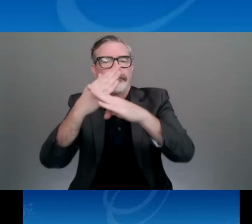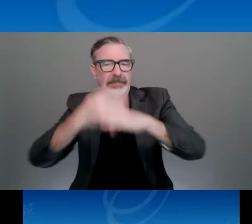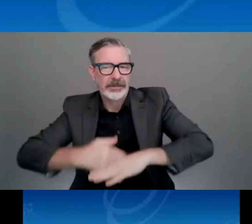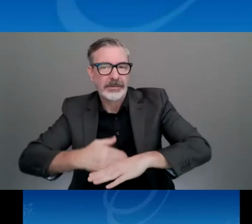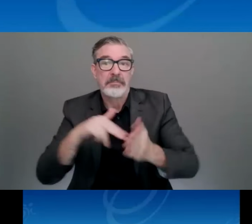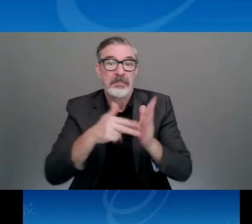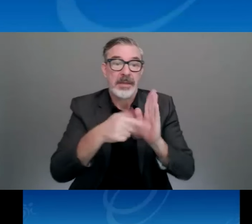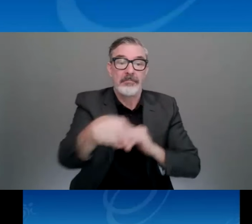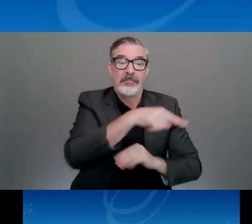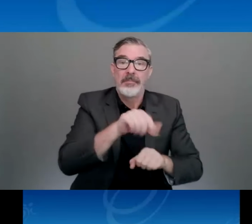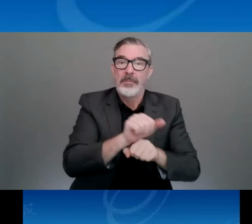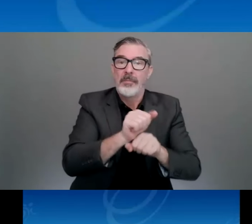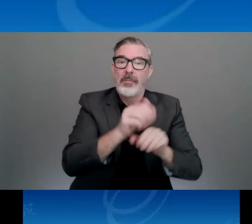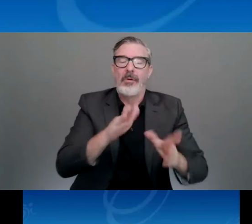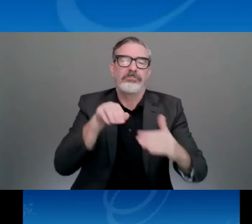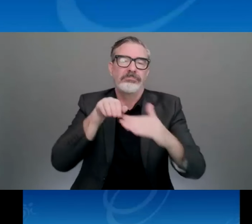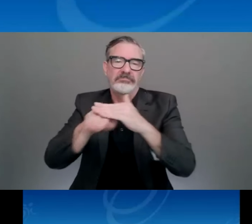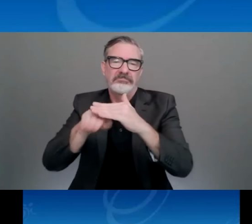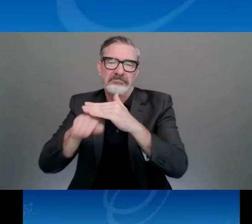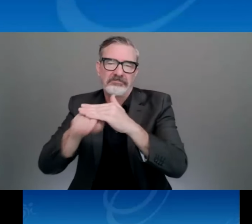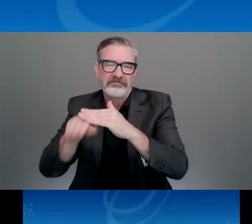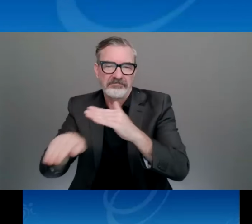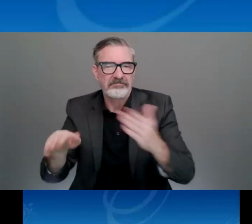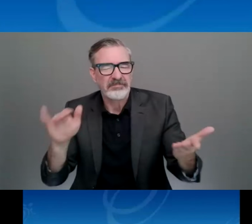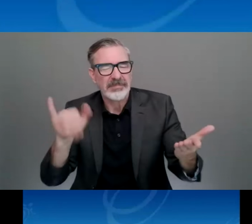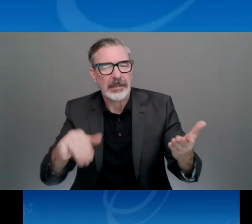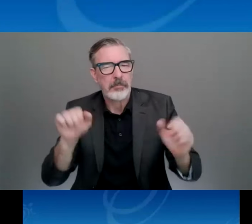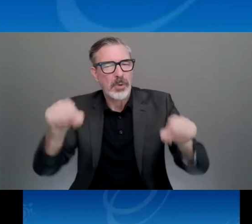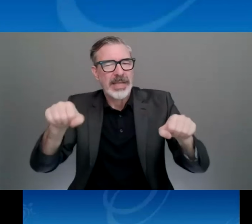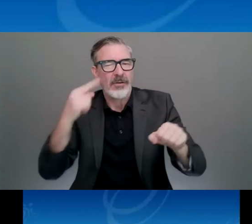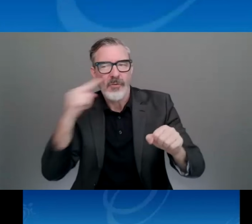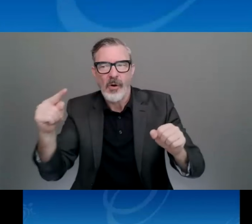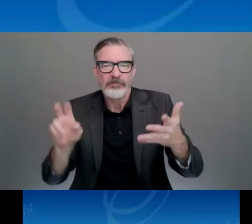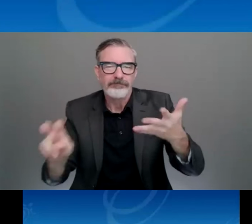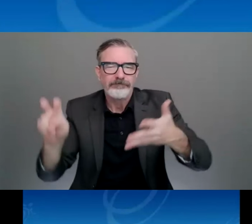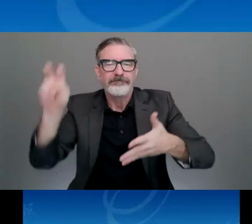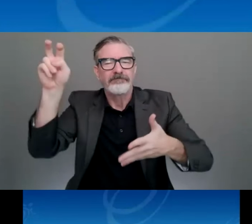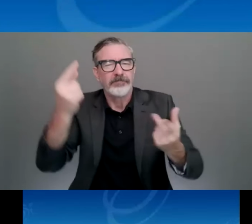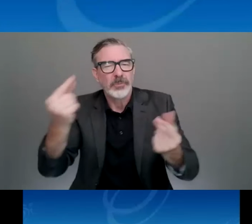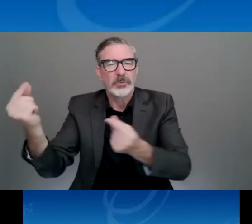and talent, with disabilities. So I'll kind of pause there just in case. That helps. Some of our attendees.